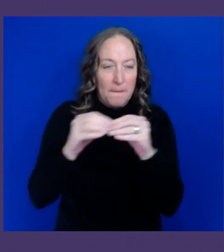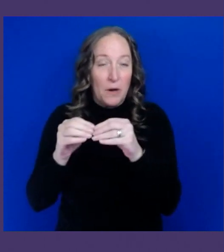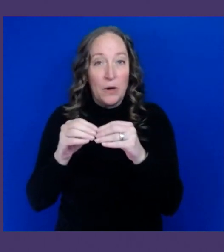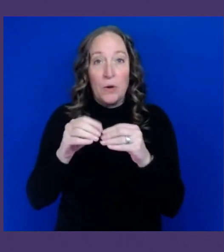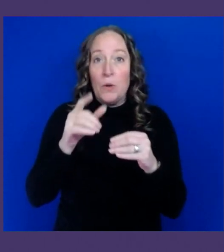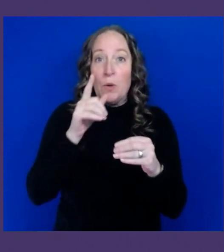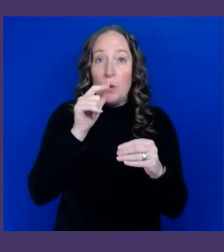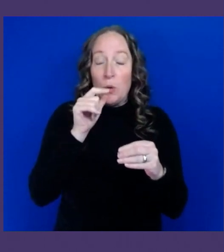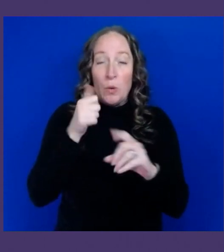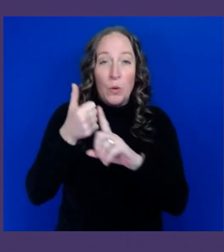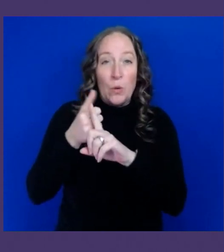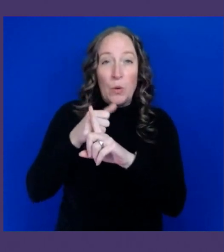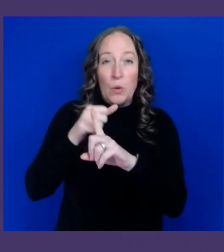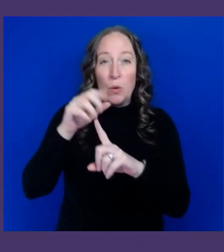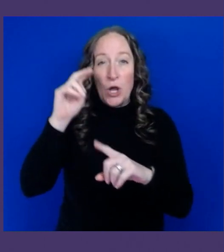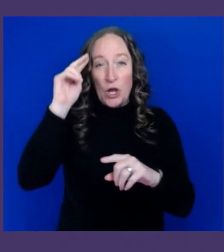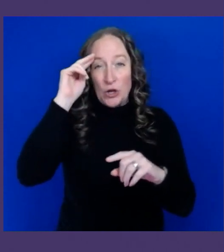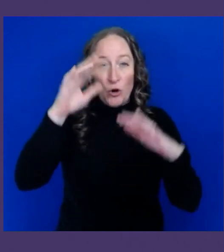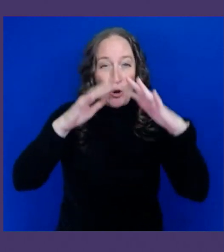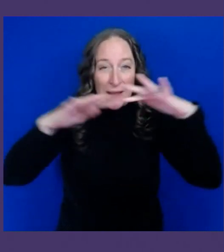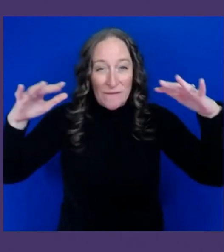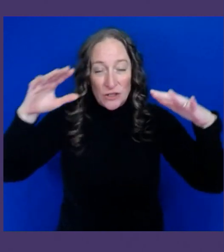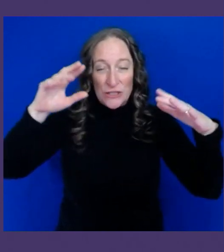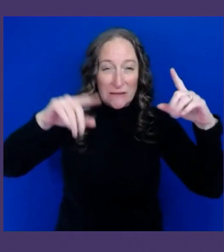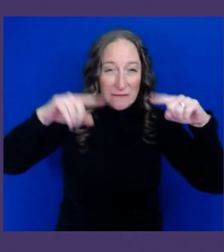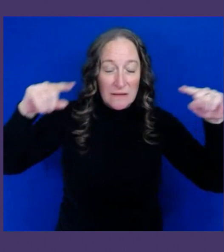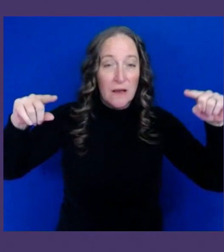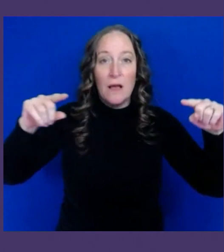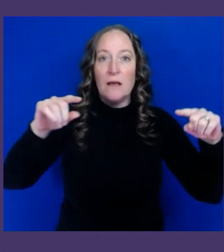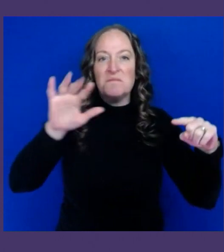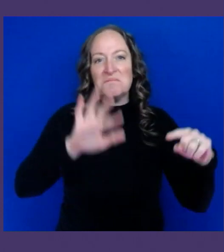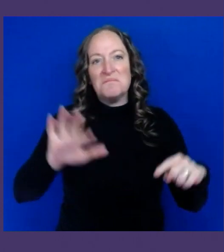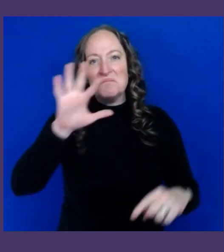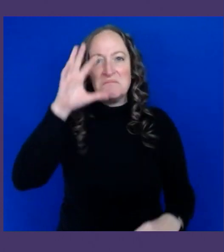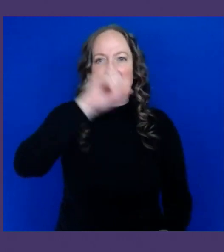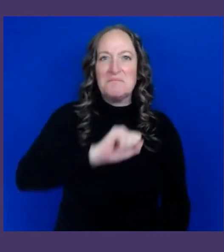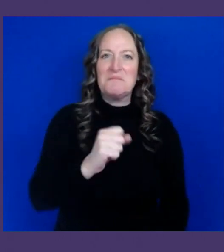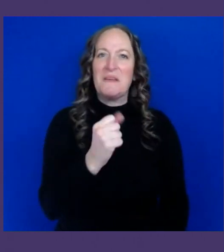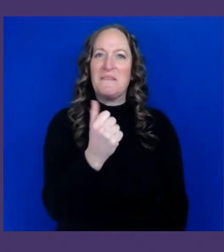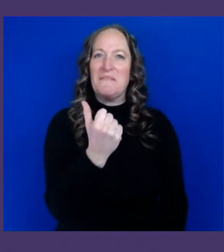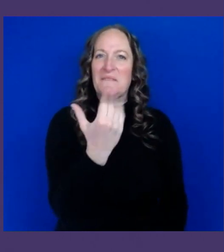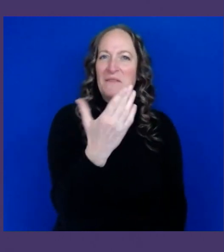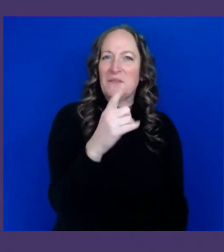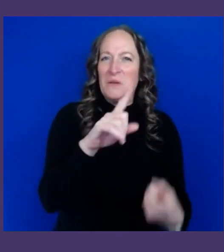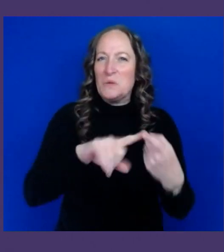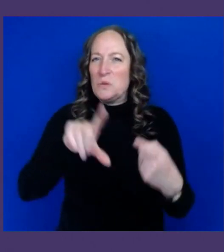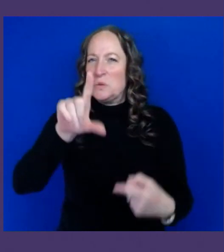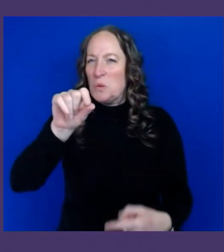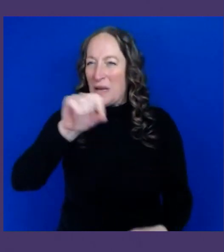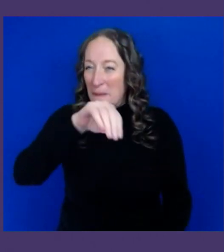we estimate that about 15-20 percent of the global population is neurodivergent in some way.